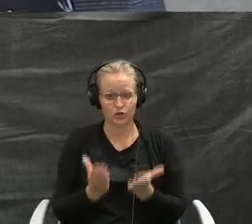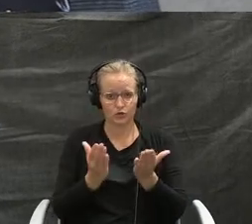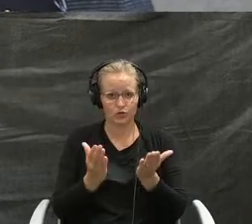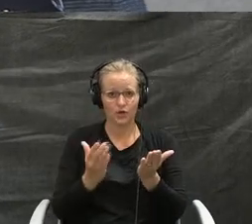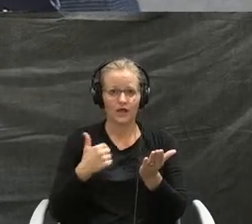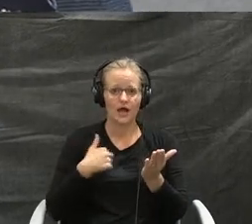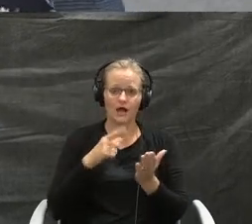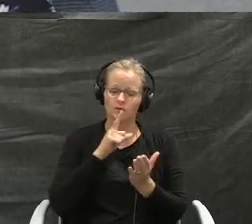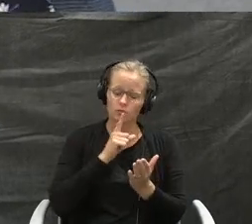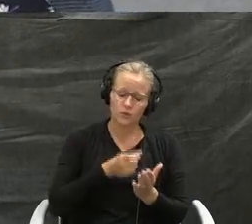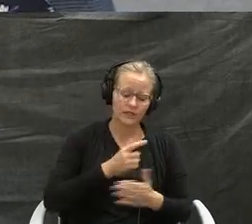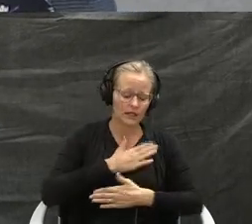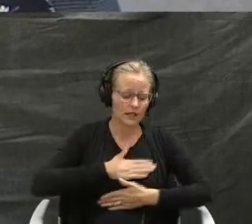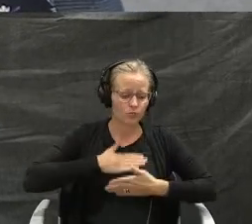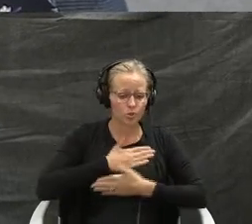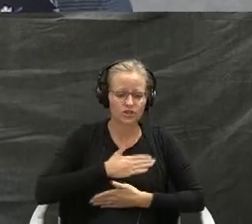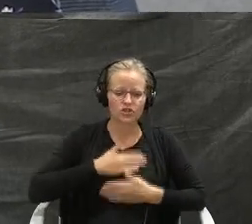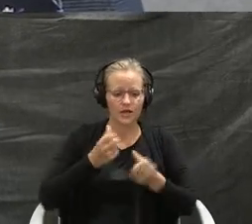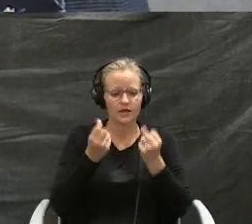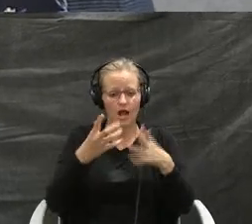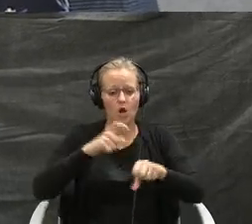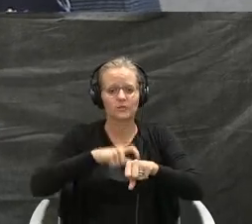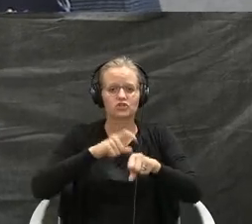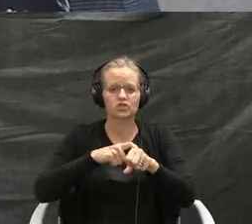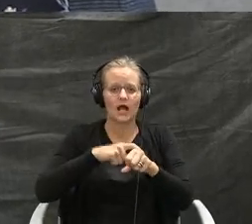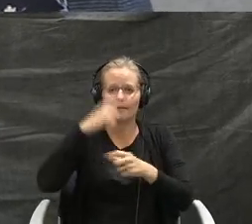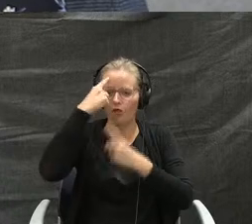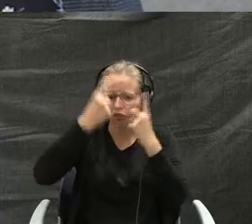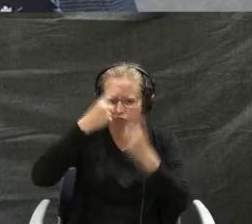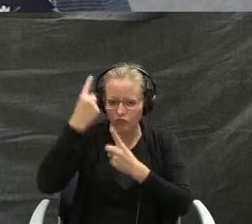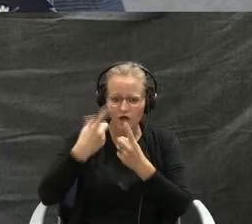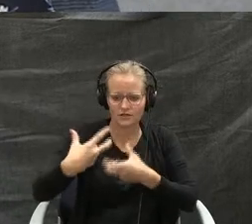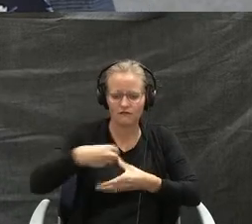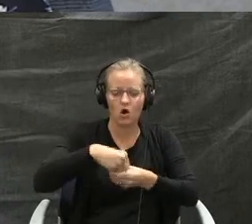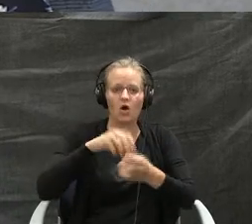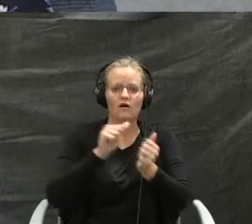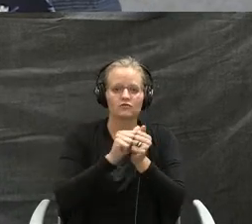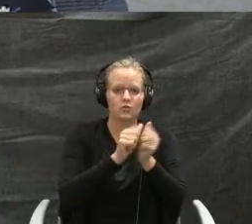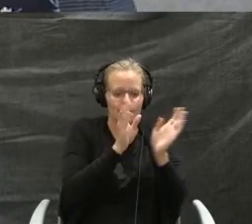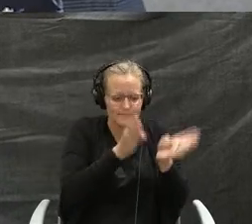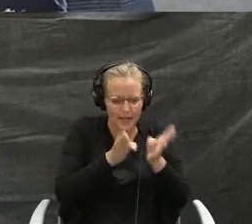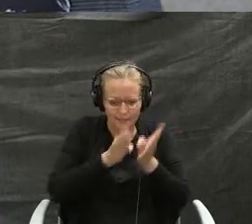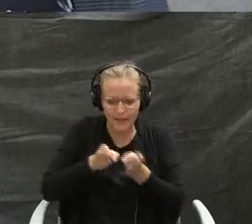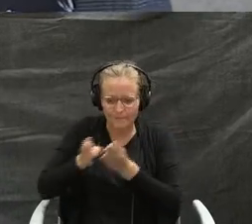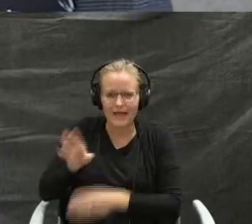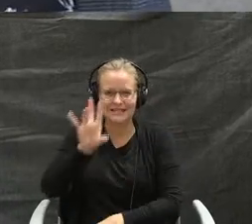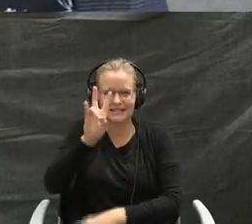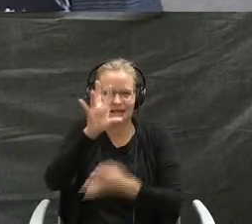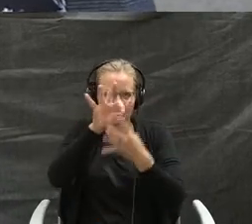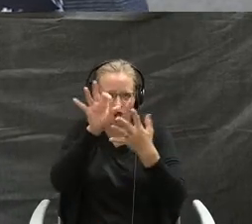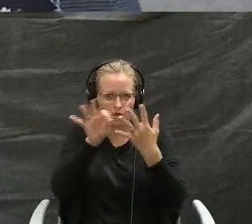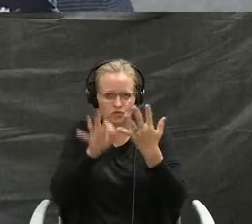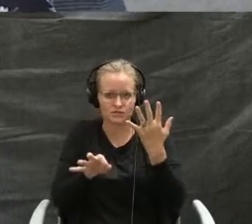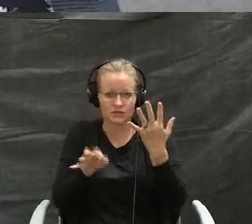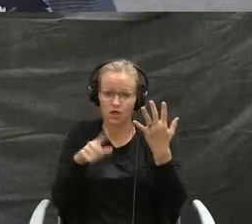on these Seven options. The board faces a difficult decision if they're trying to make everyone happy. If we put the